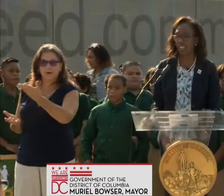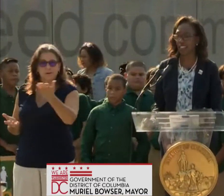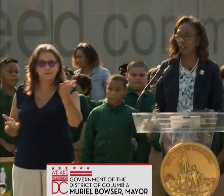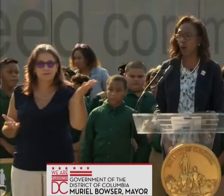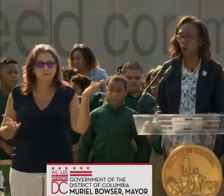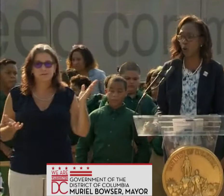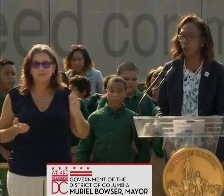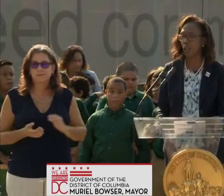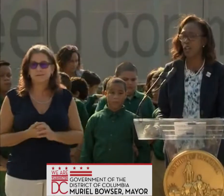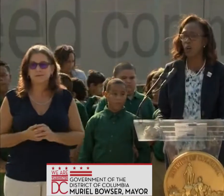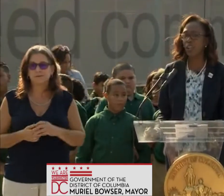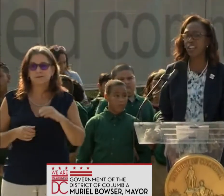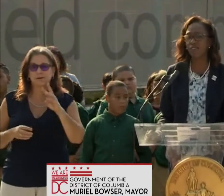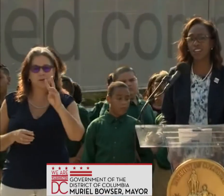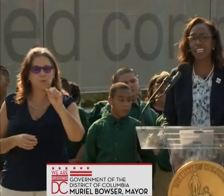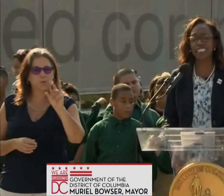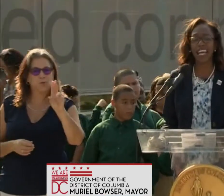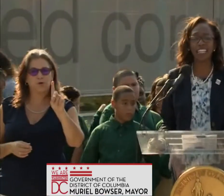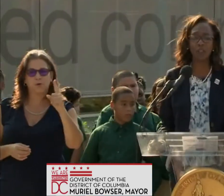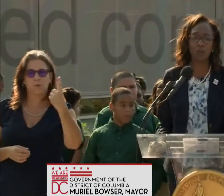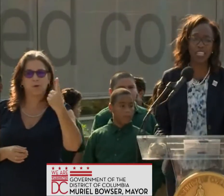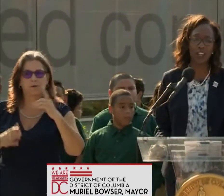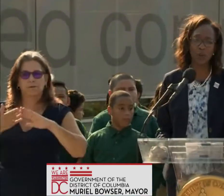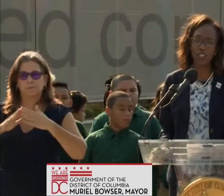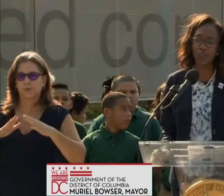whole we are very excited to be here with you